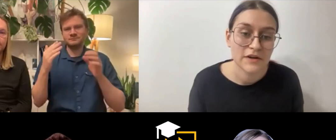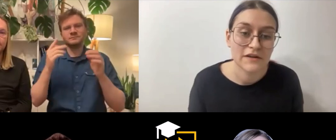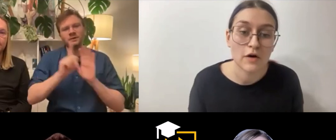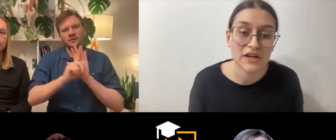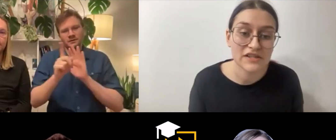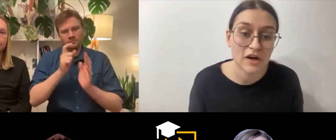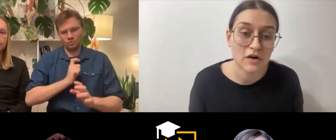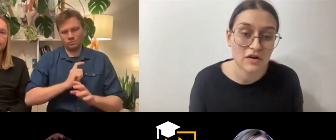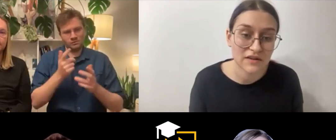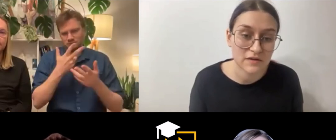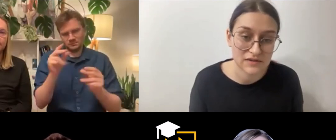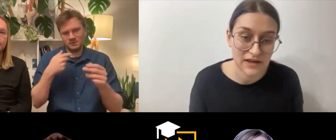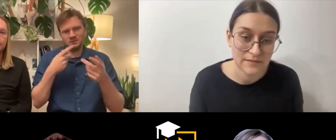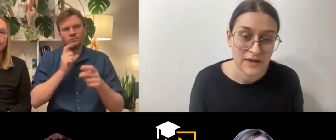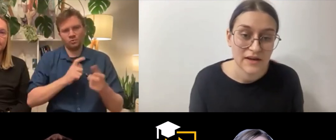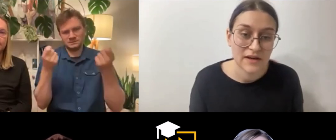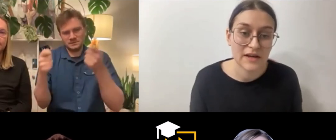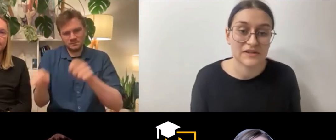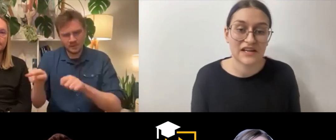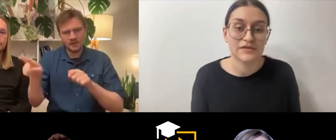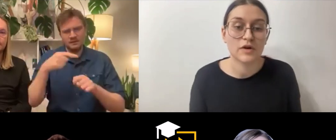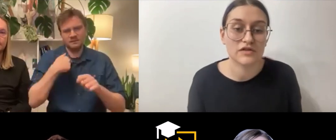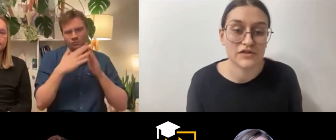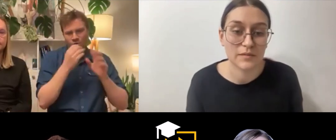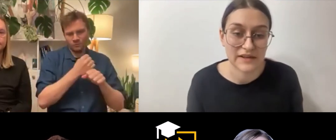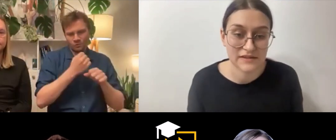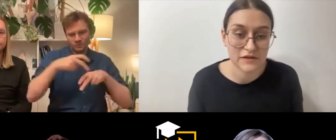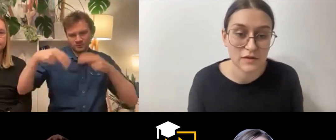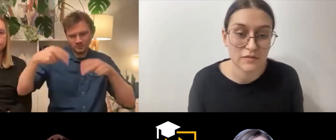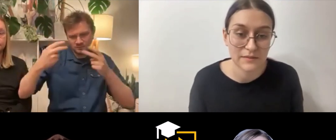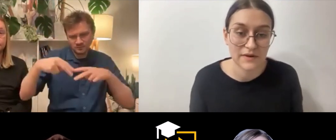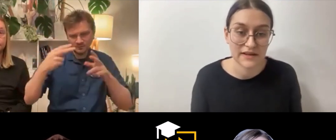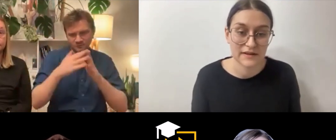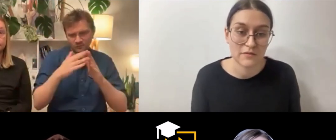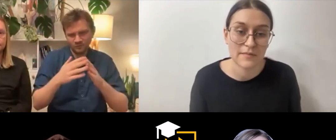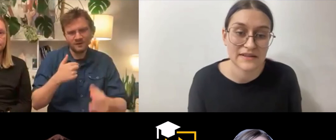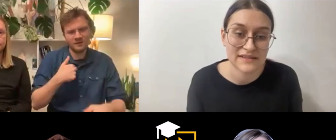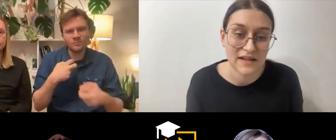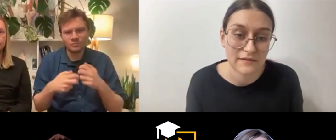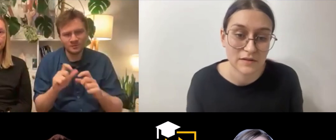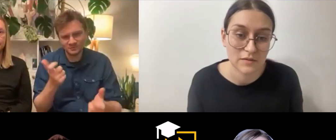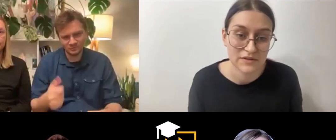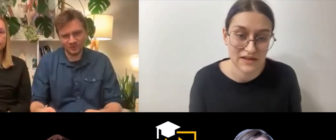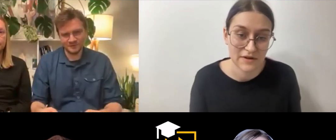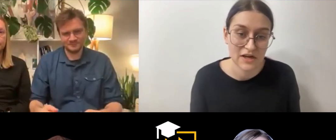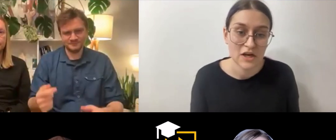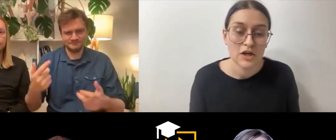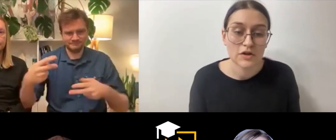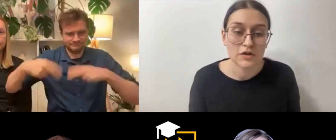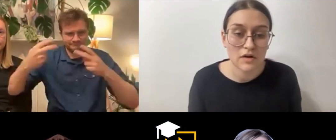When we stopped going to work during pandemic, and we worked remotely,